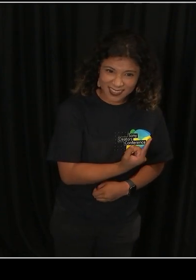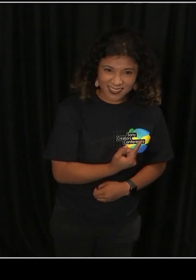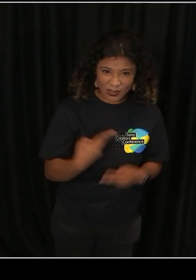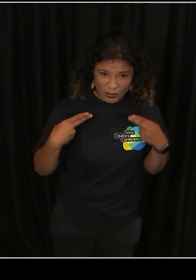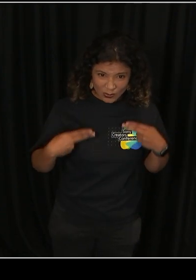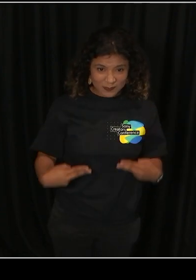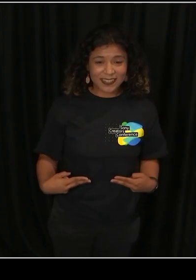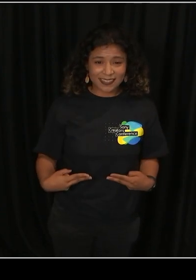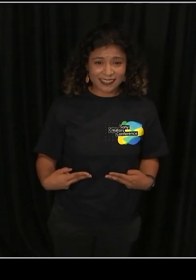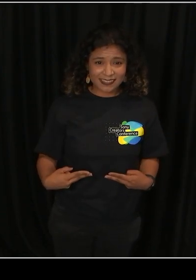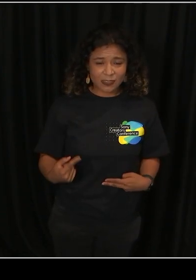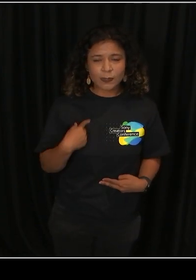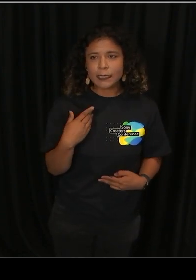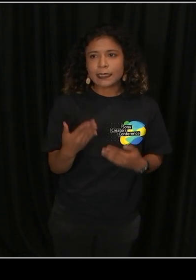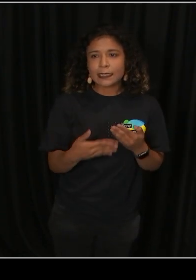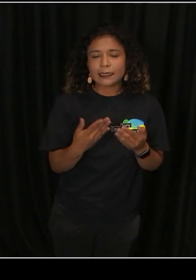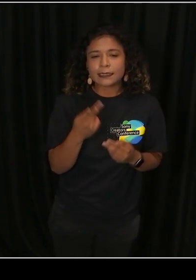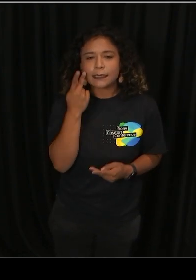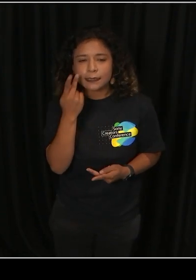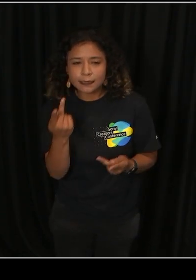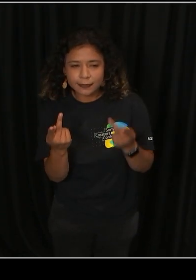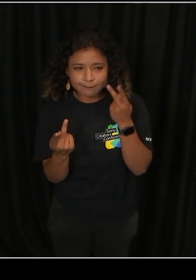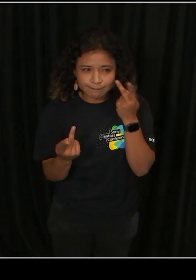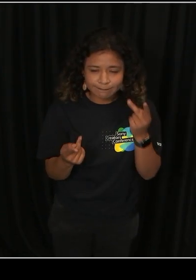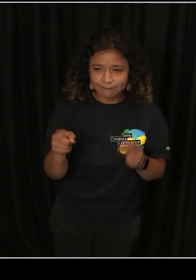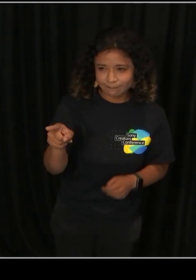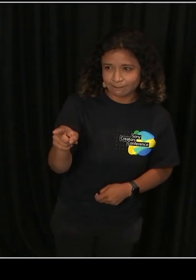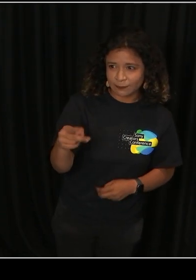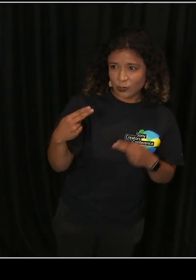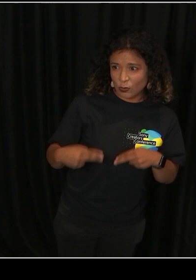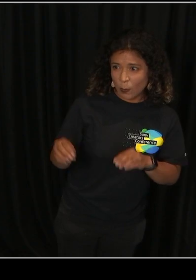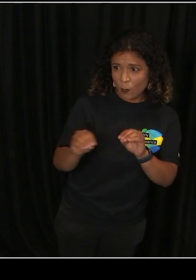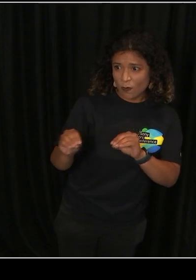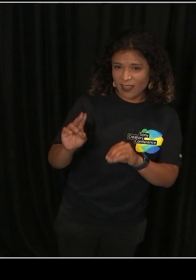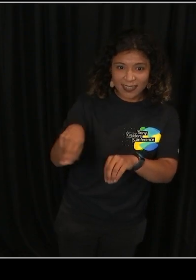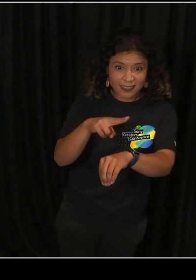we can easily tell if a human movement is natural enough,